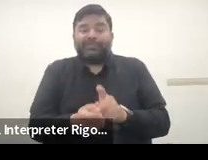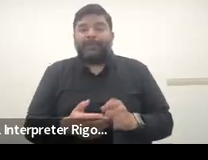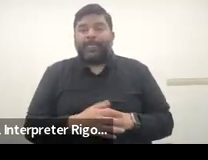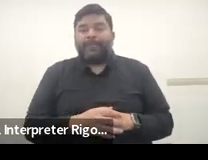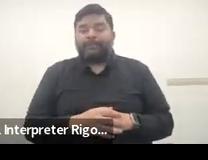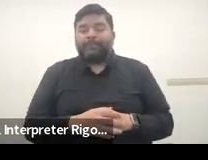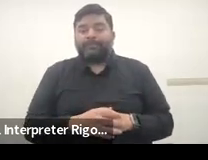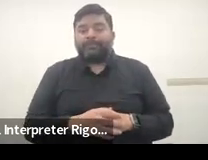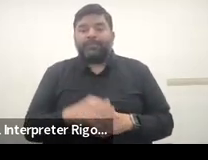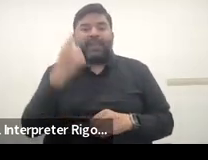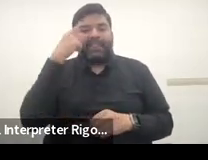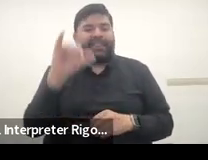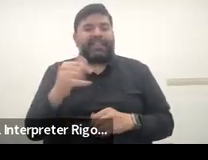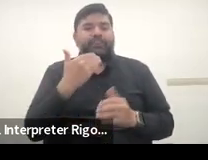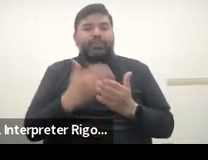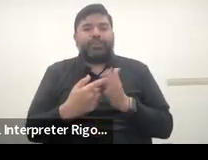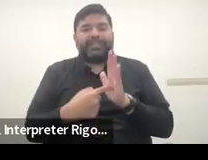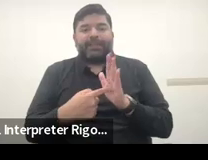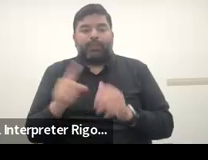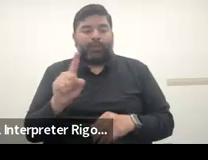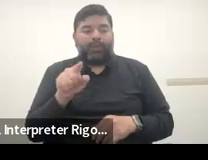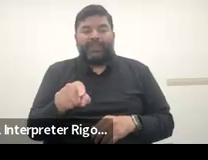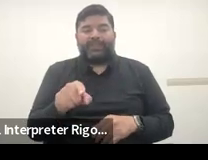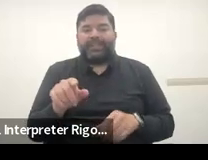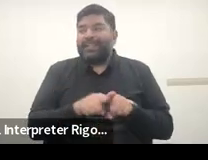so I think that's a good example of where this sort of, as you as you said, orthogonal